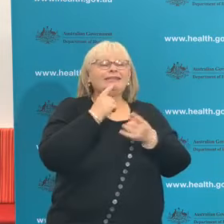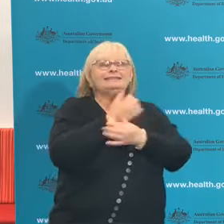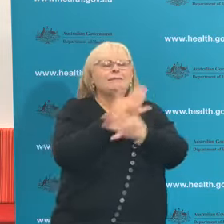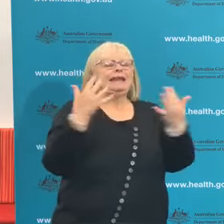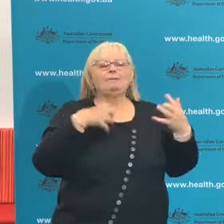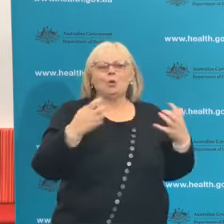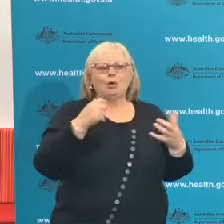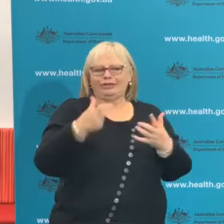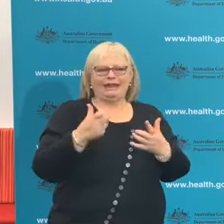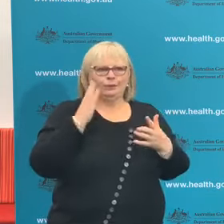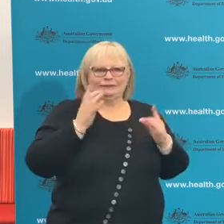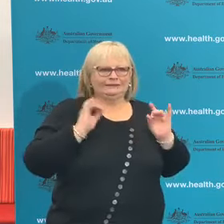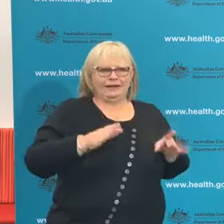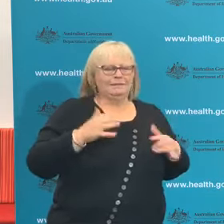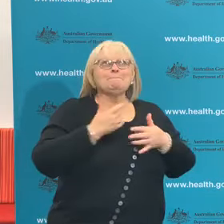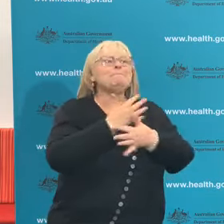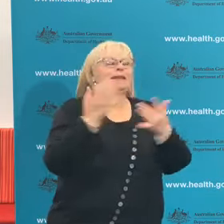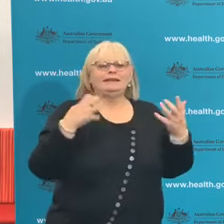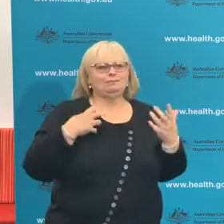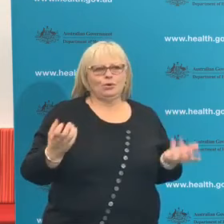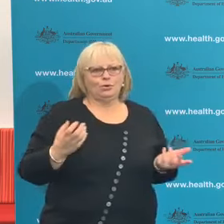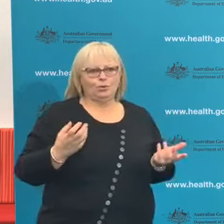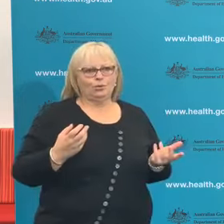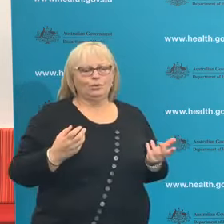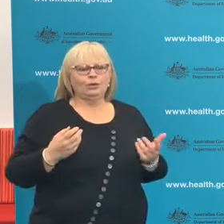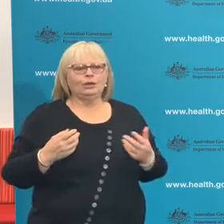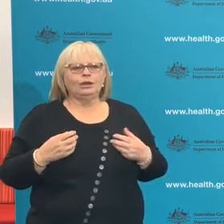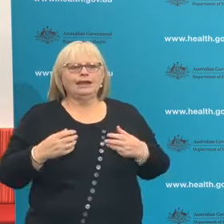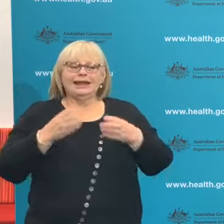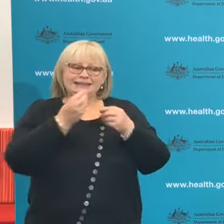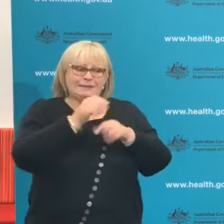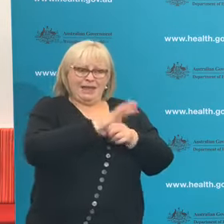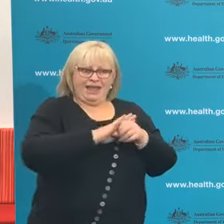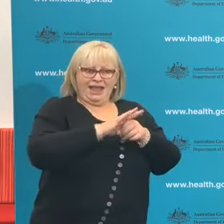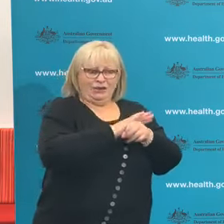start of this outbreak. here was some big jurisdictions had a workforce that